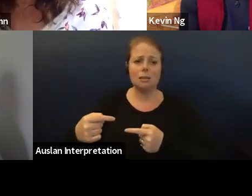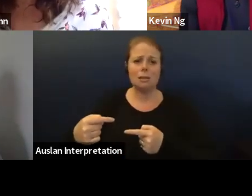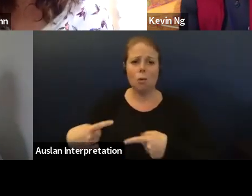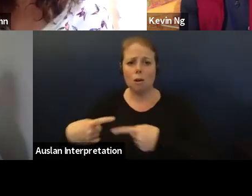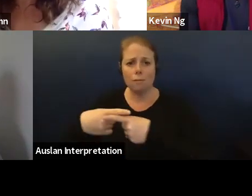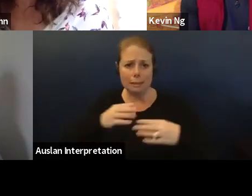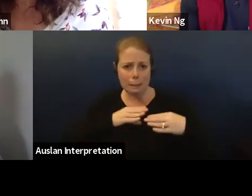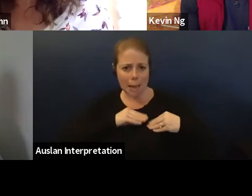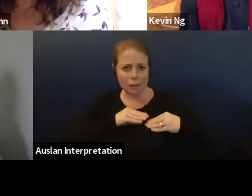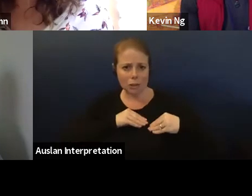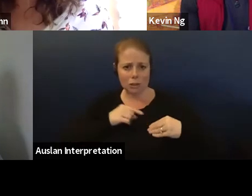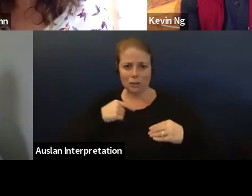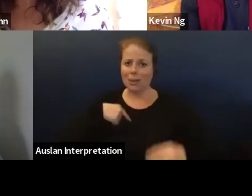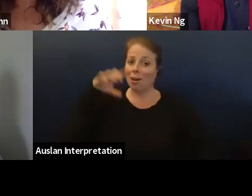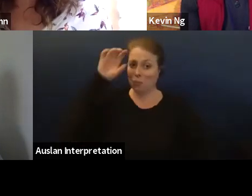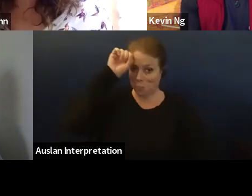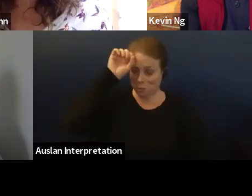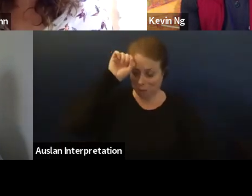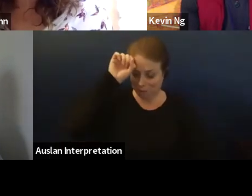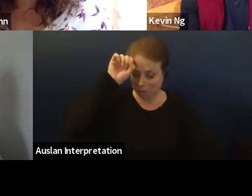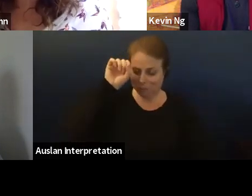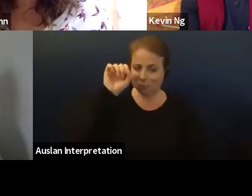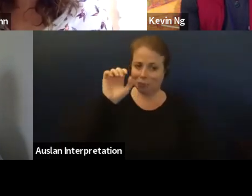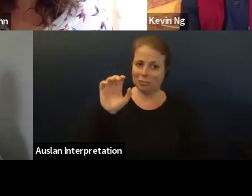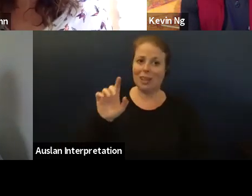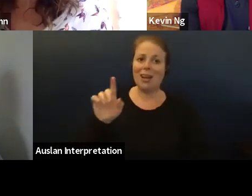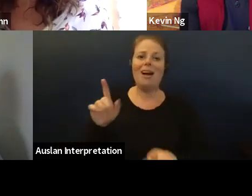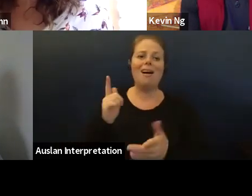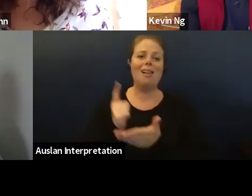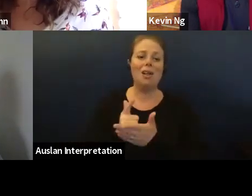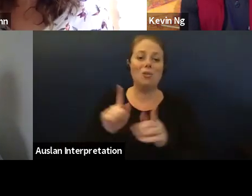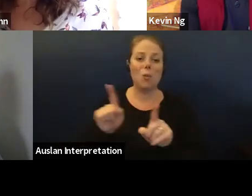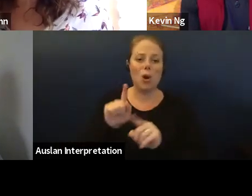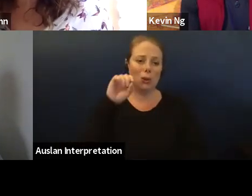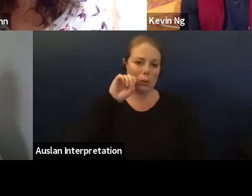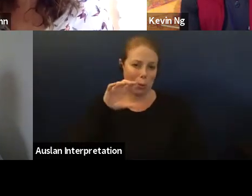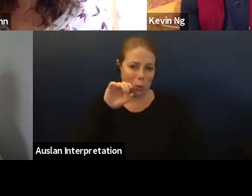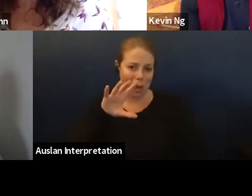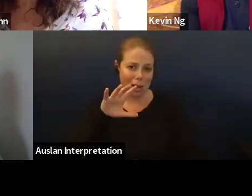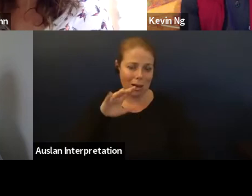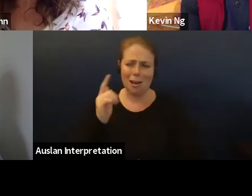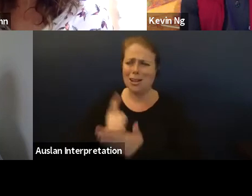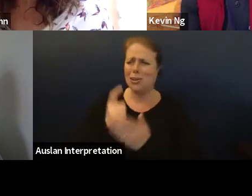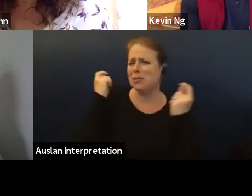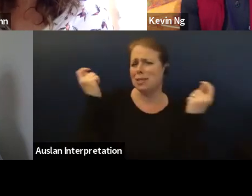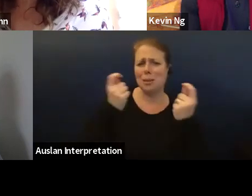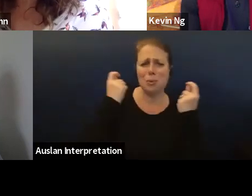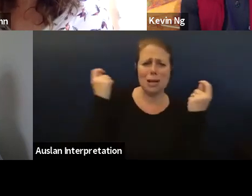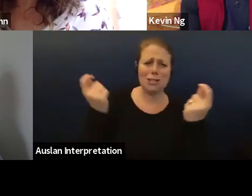also a lot of humour and a lot of celebration and I think that was one of the things that